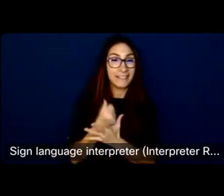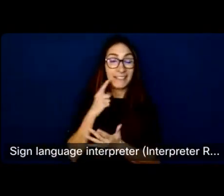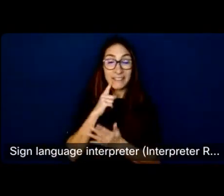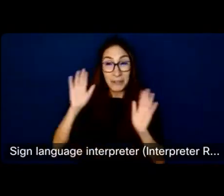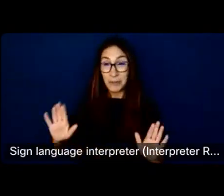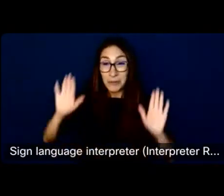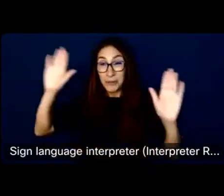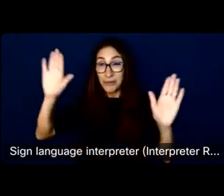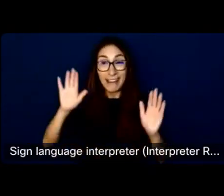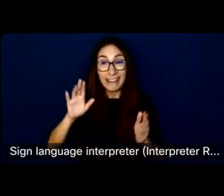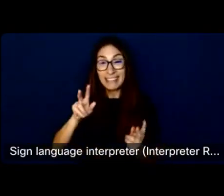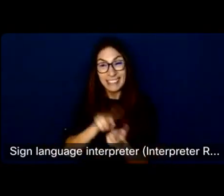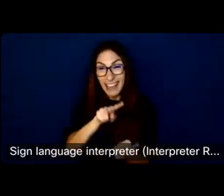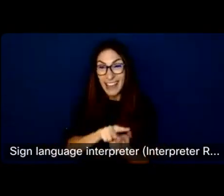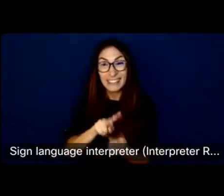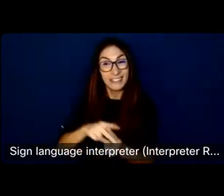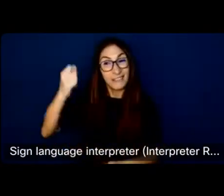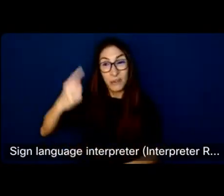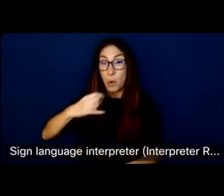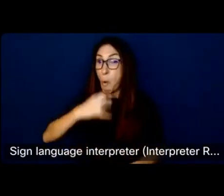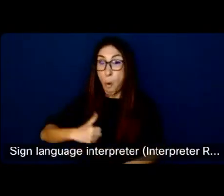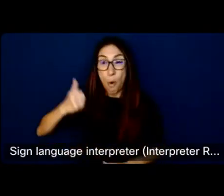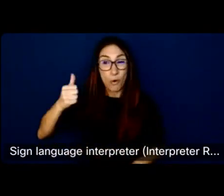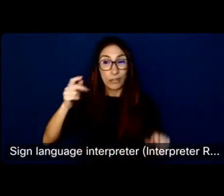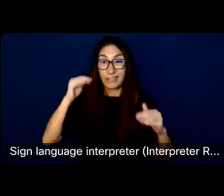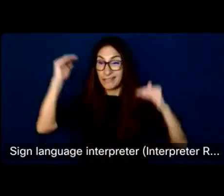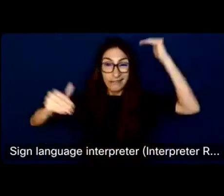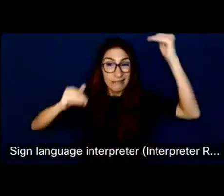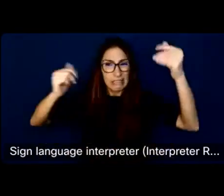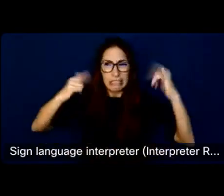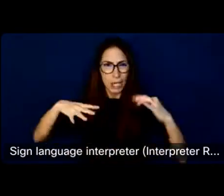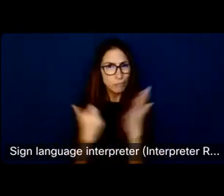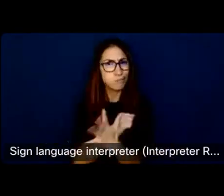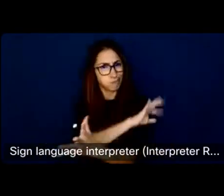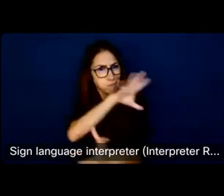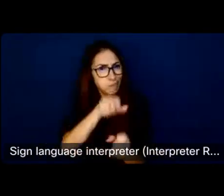Older adults are still having sex. So, looking at us through